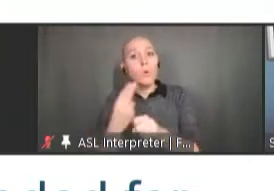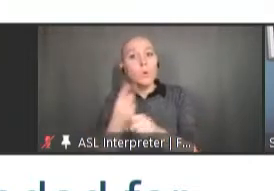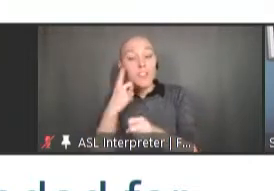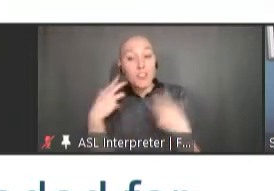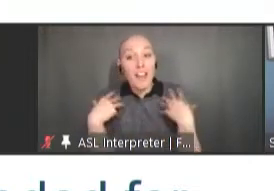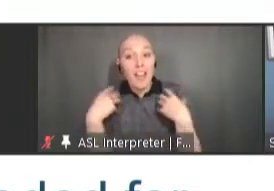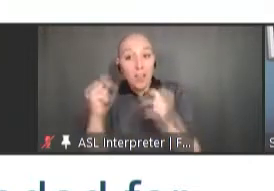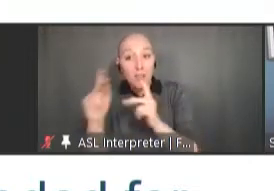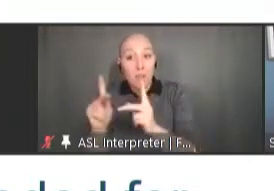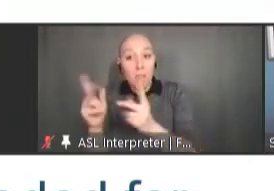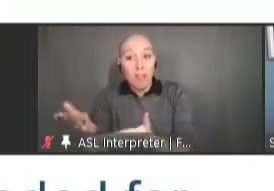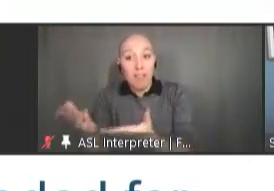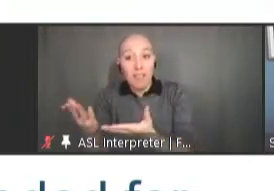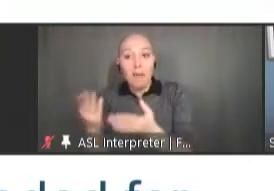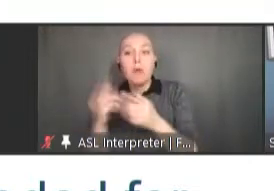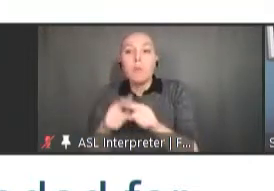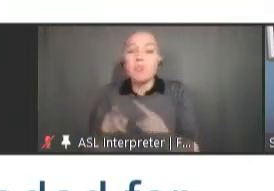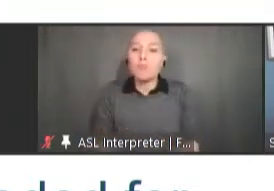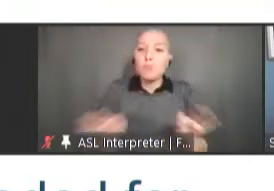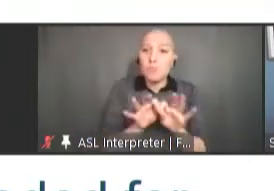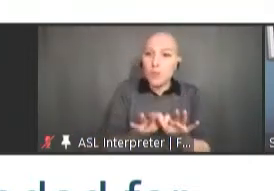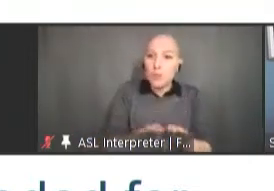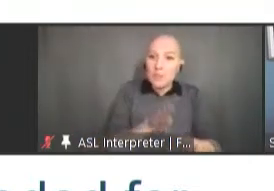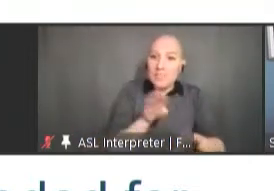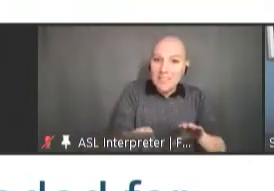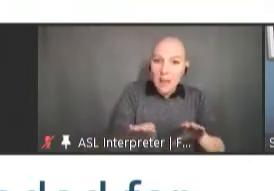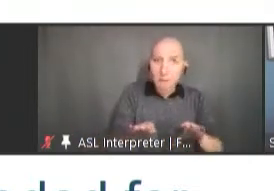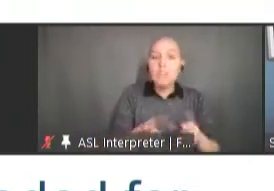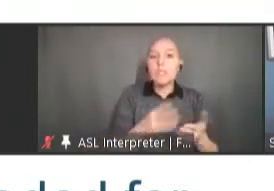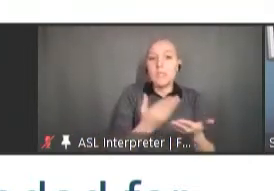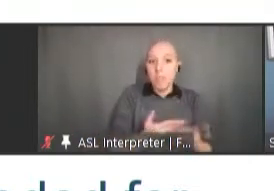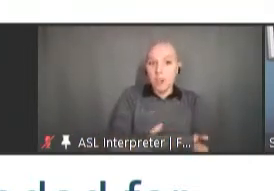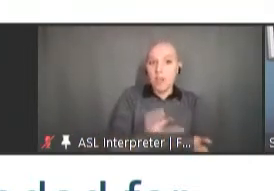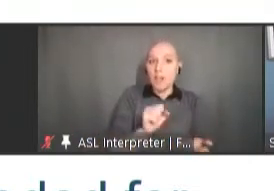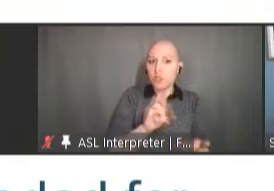is the use of validated serology assays and to report those results in standardized units.